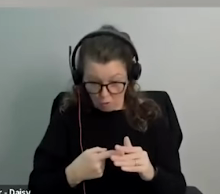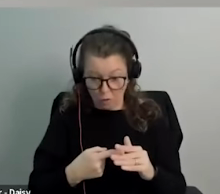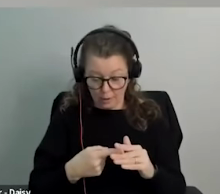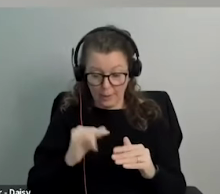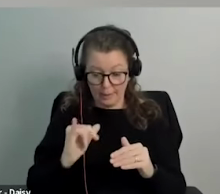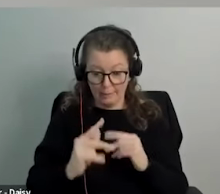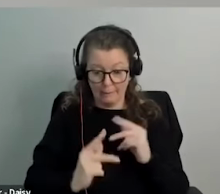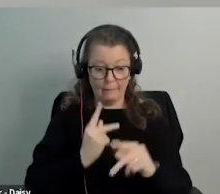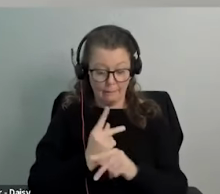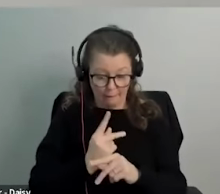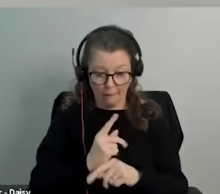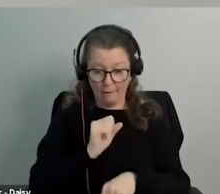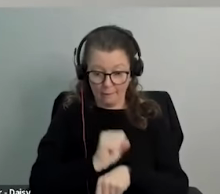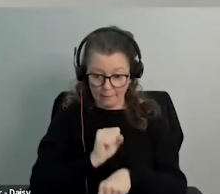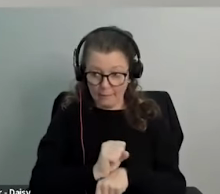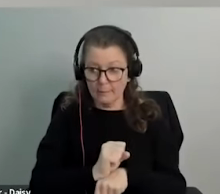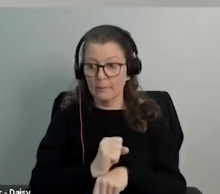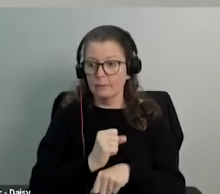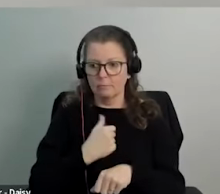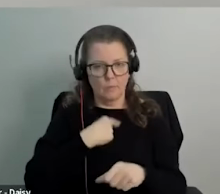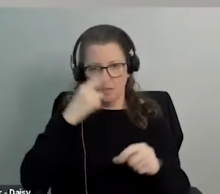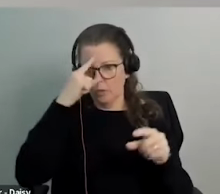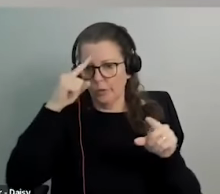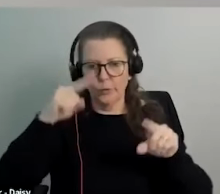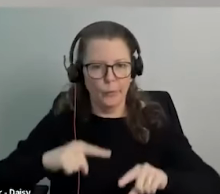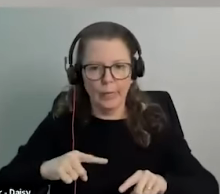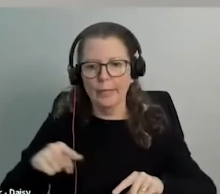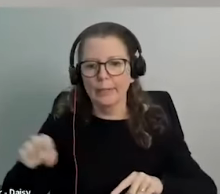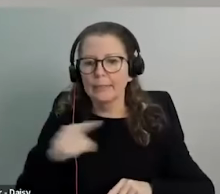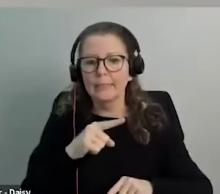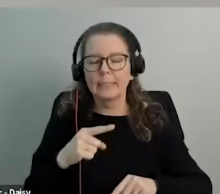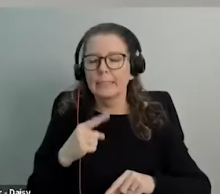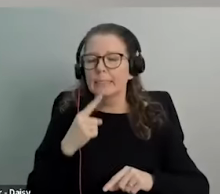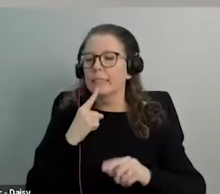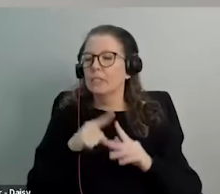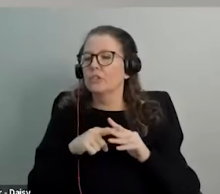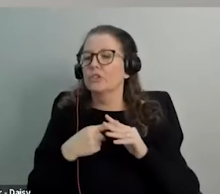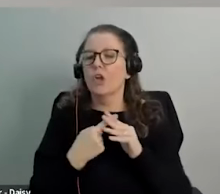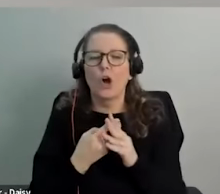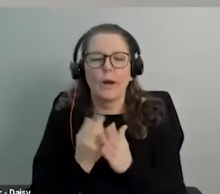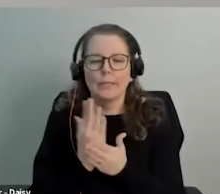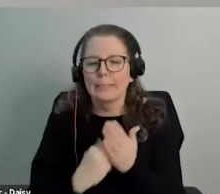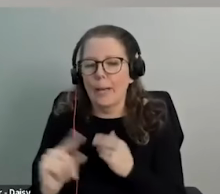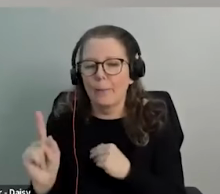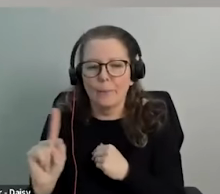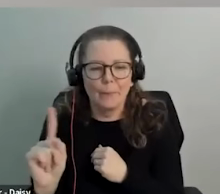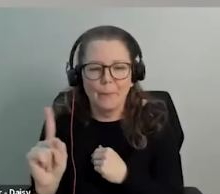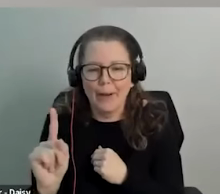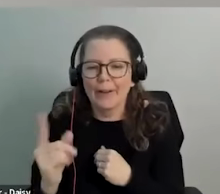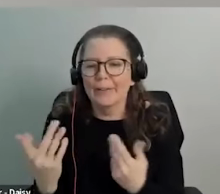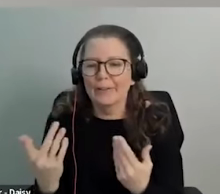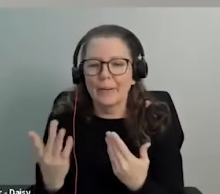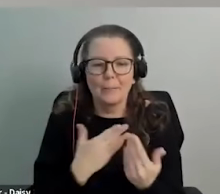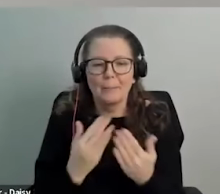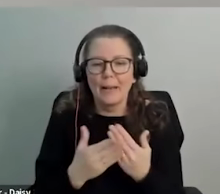I totally agree with what's been said about like, start somewhere. Start even if you're joining a company